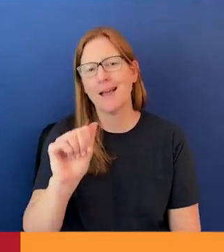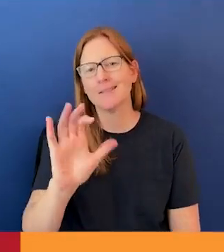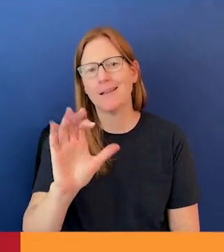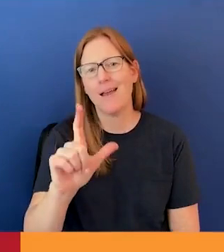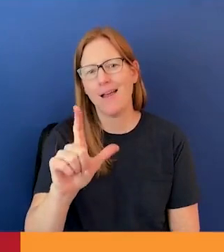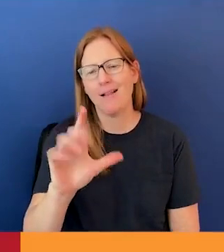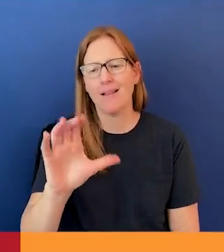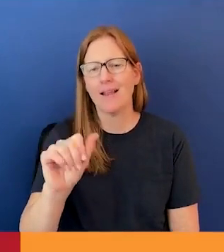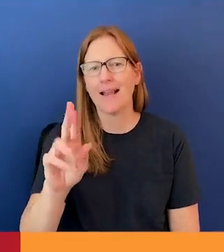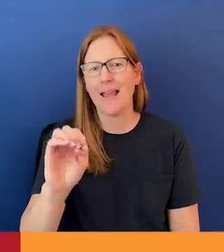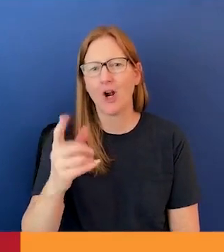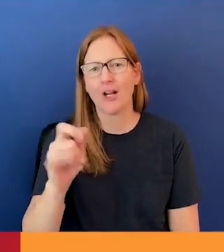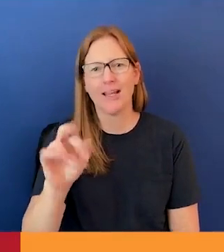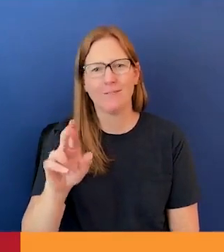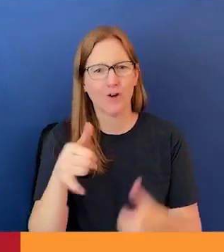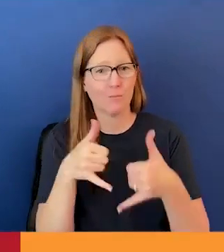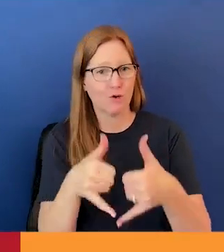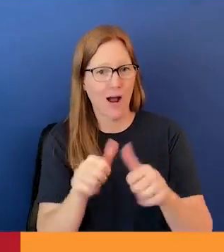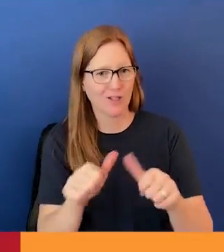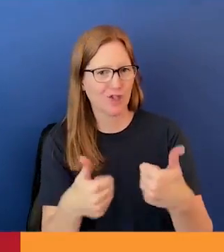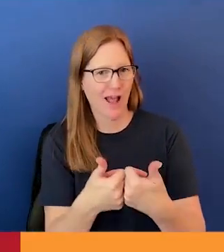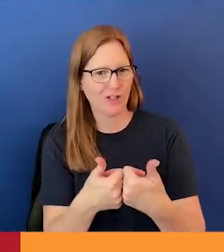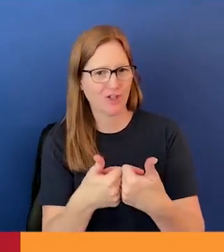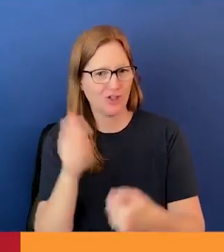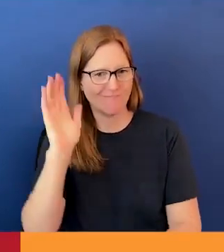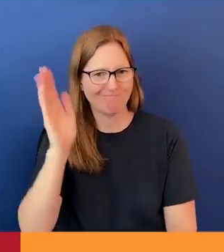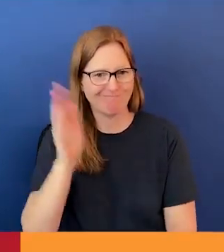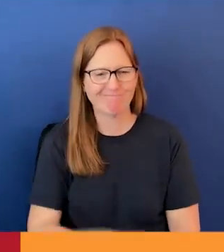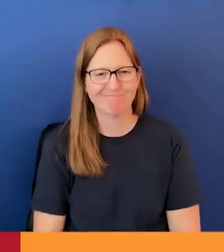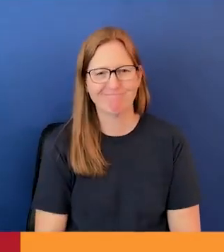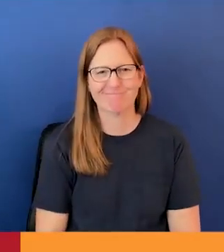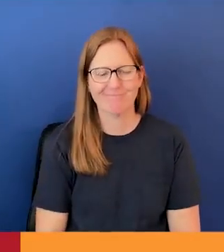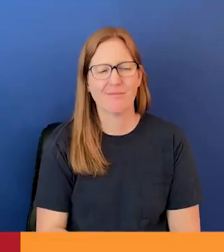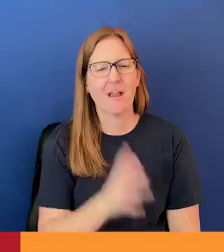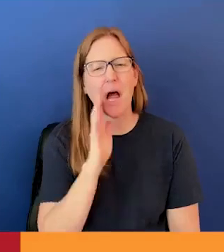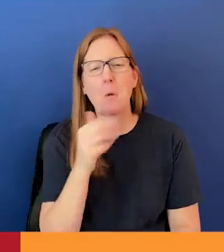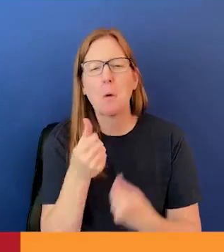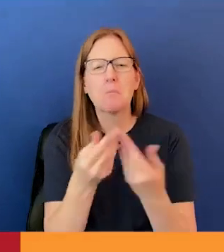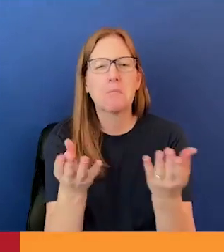Caregiving AI Prize Challenge informational webinar. I'll briefly share a few logistic remarks.